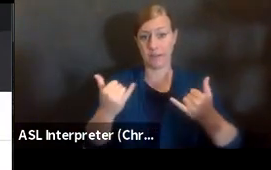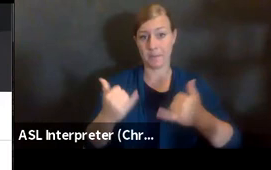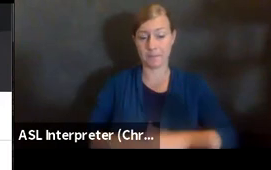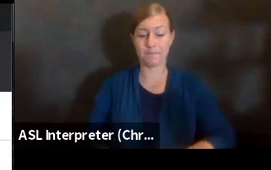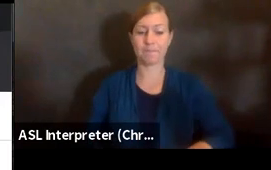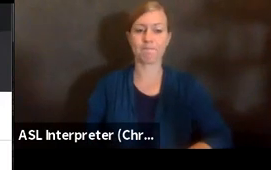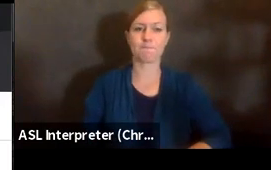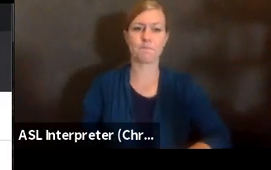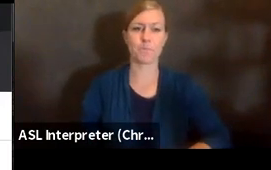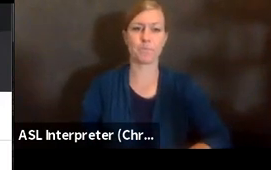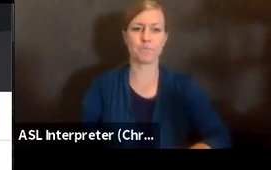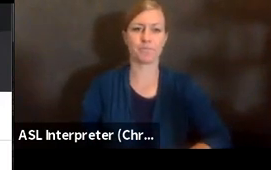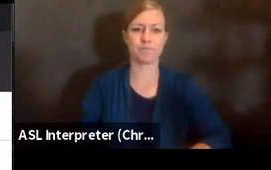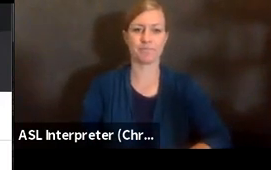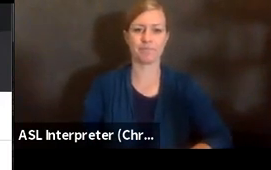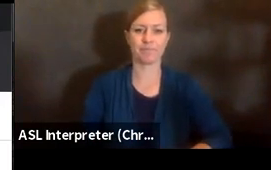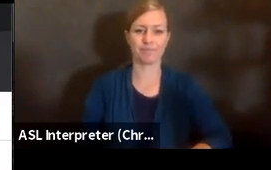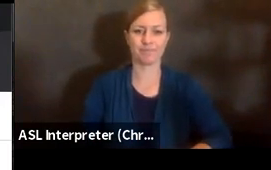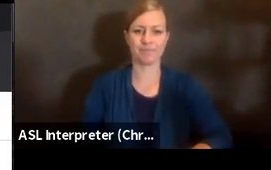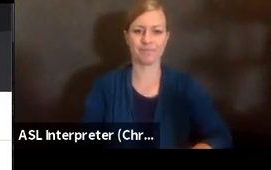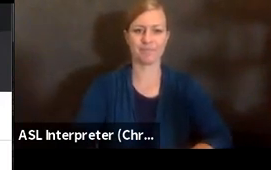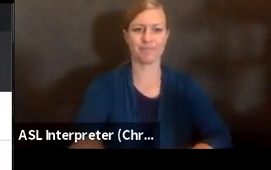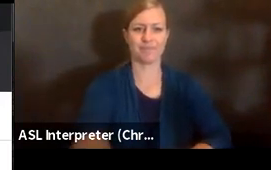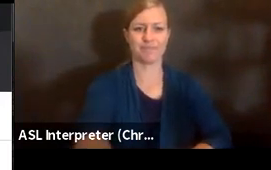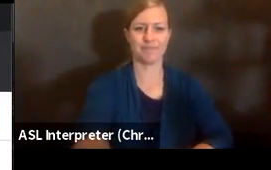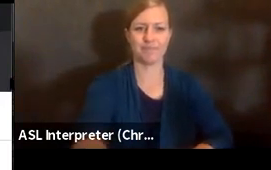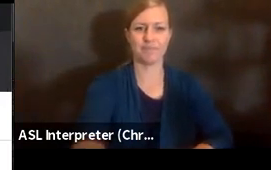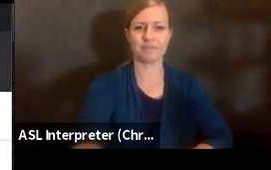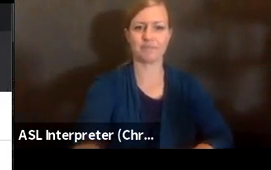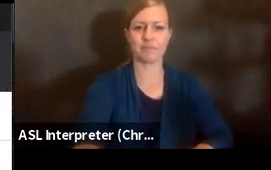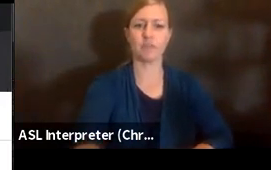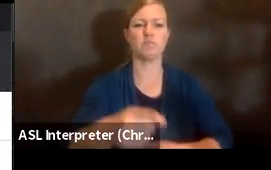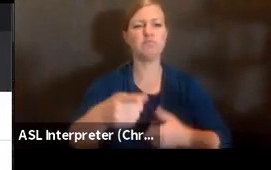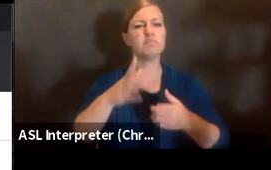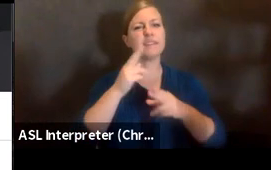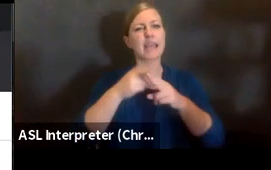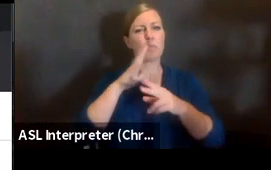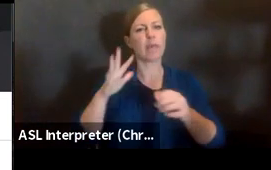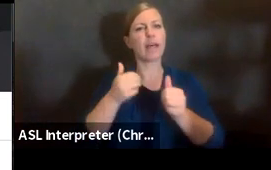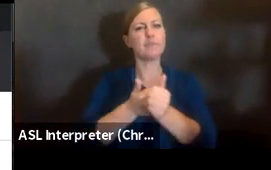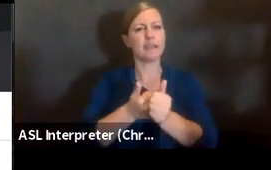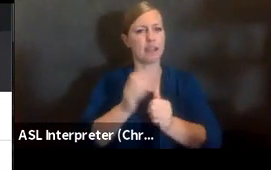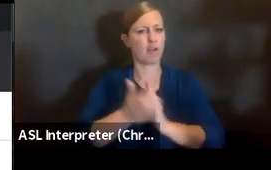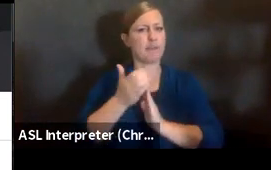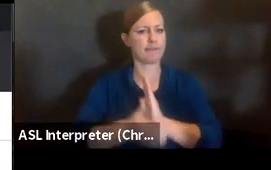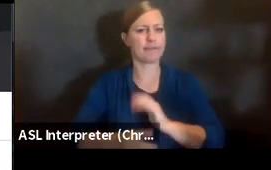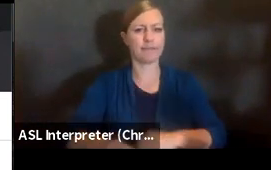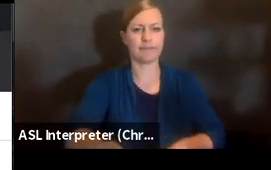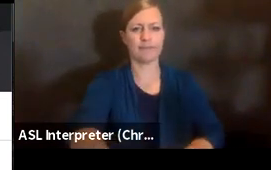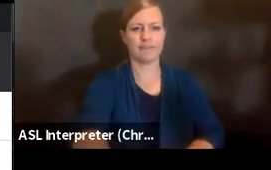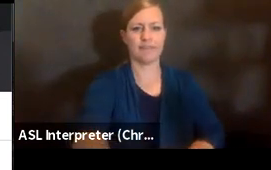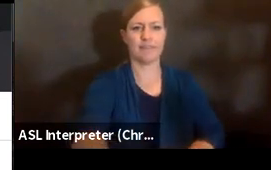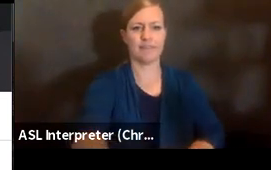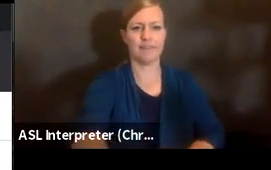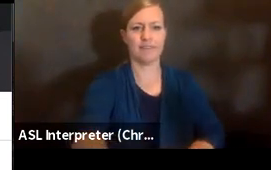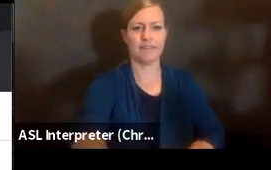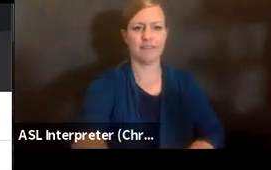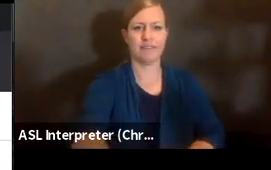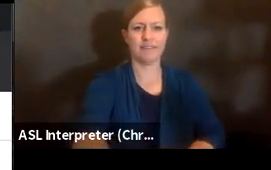Katherine Livick - ESD 112: And it still says blank quiz. It'll fix itself later. I can do my usual choices here, how many points is this worth?